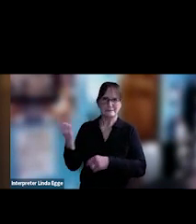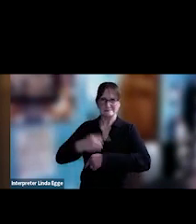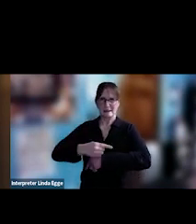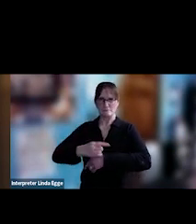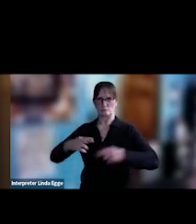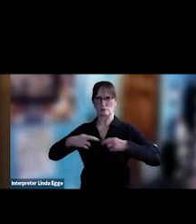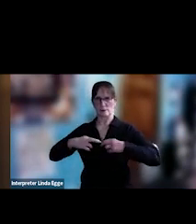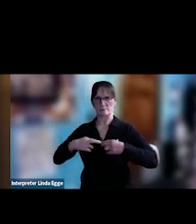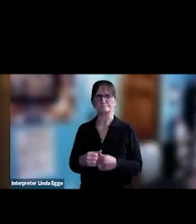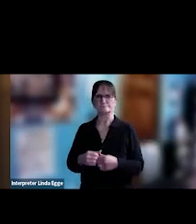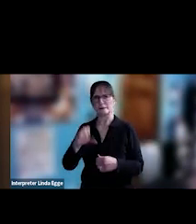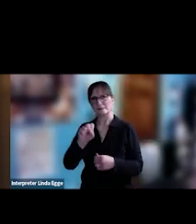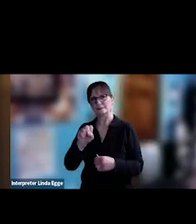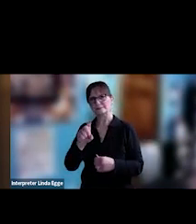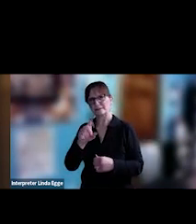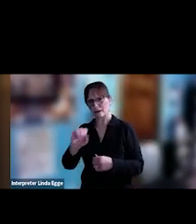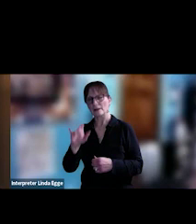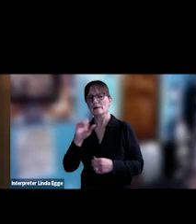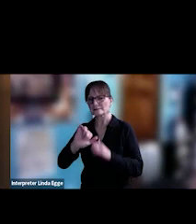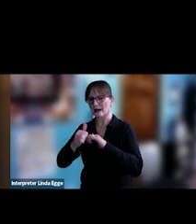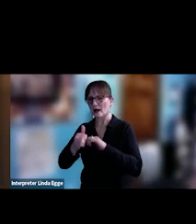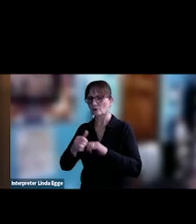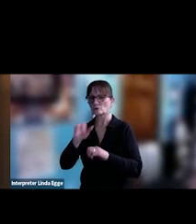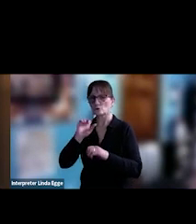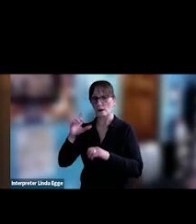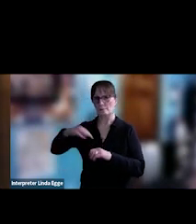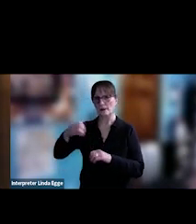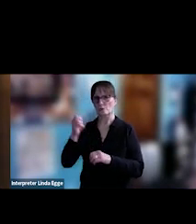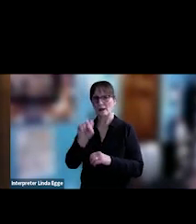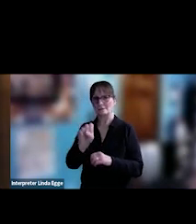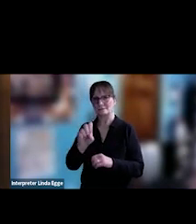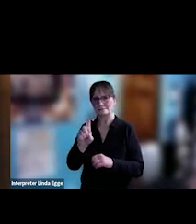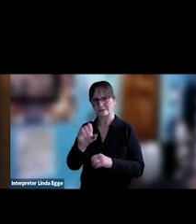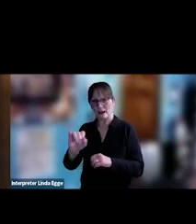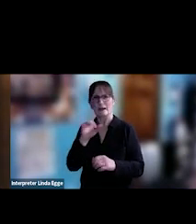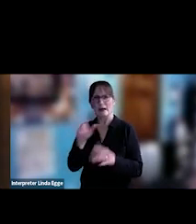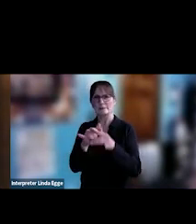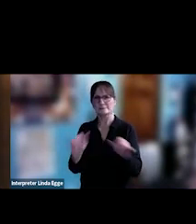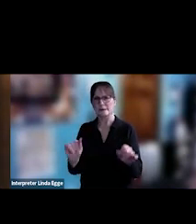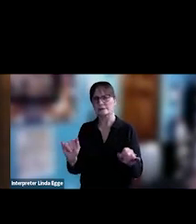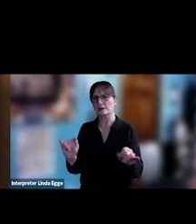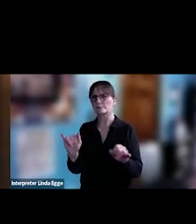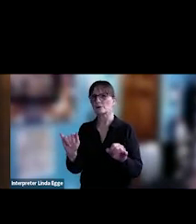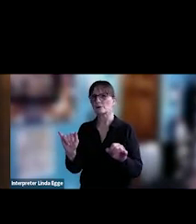So that's how to apply for SSDI at the same time you're filing for early retirement